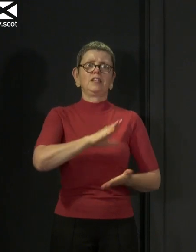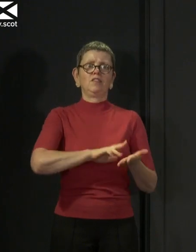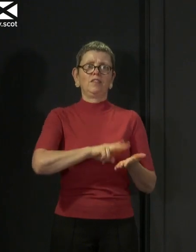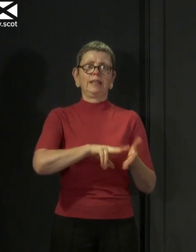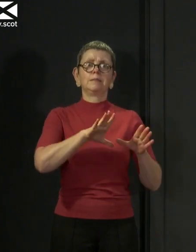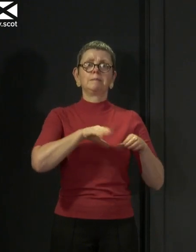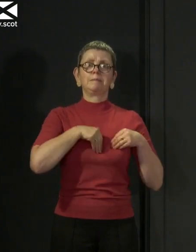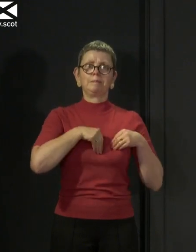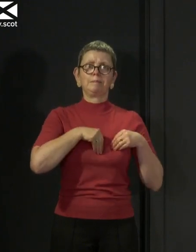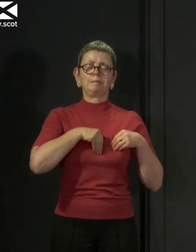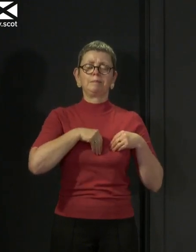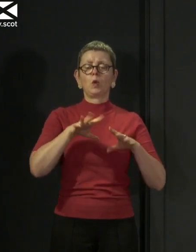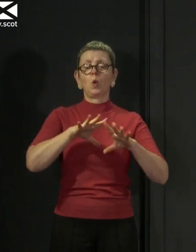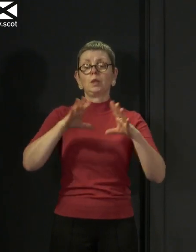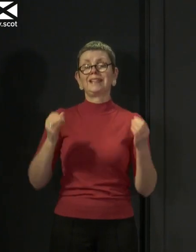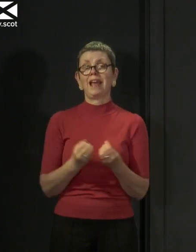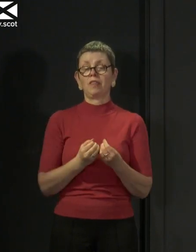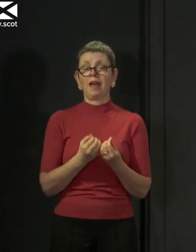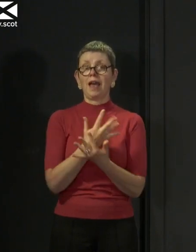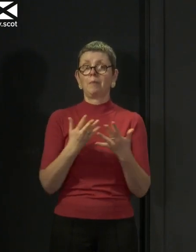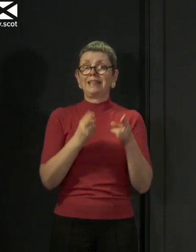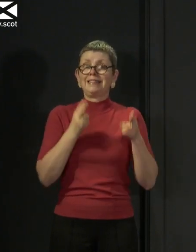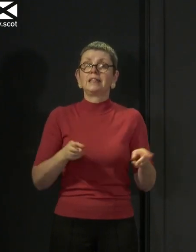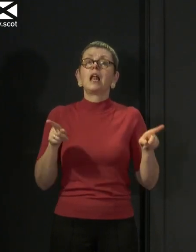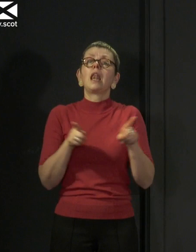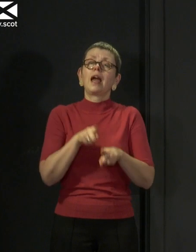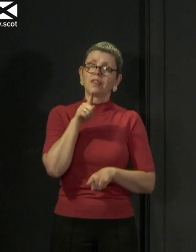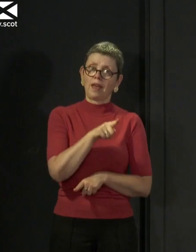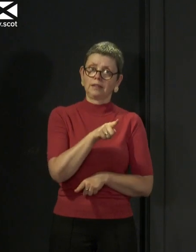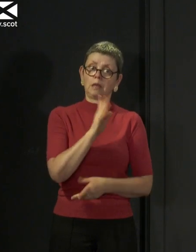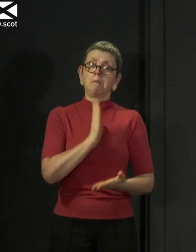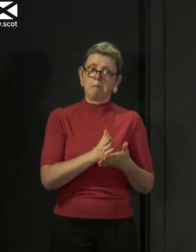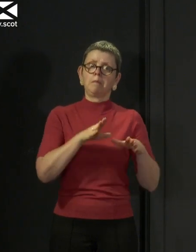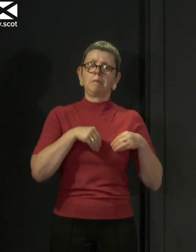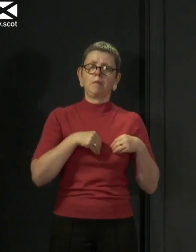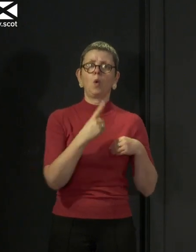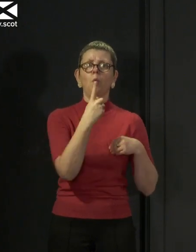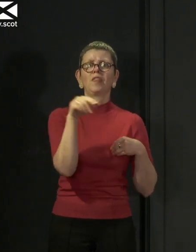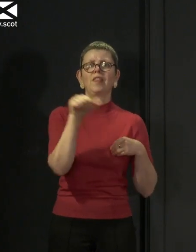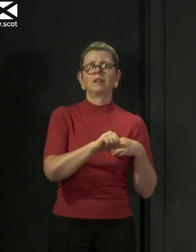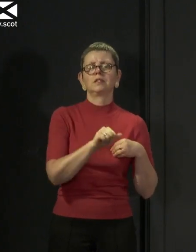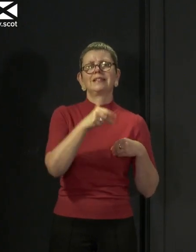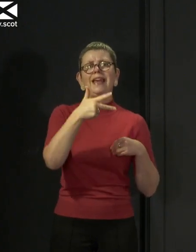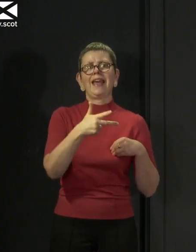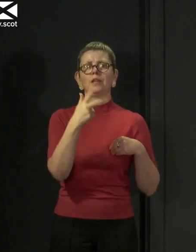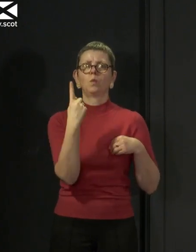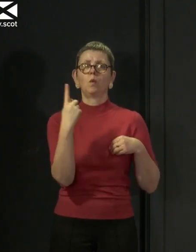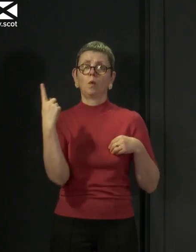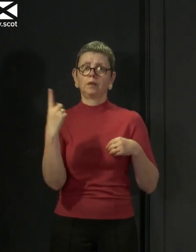the total number of deaths in Scotland, under that measurement, to 1,811.